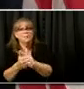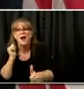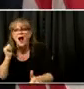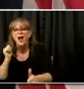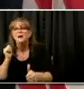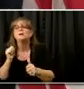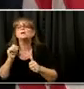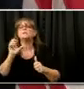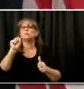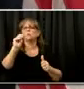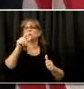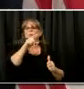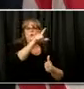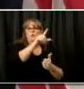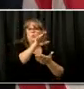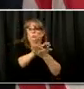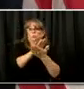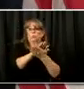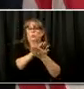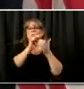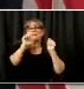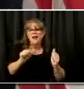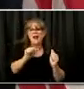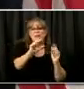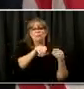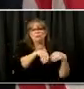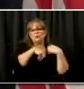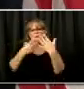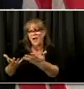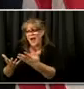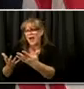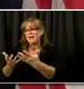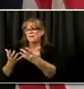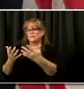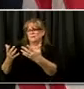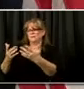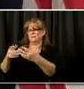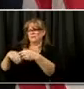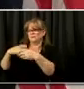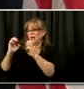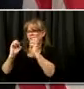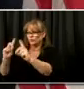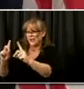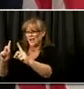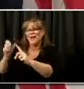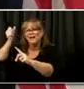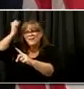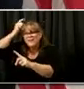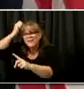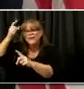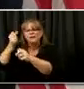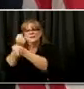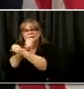be in person and safe for kids and today we announced some revisions that we worked with